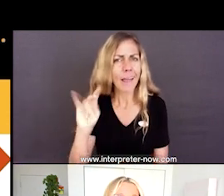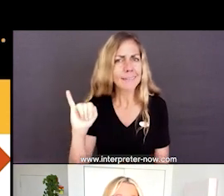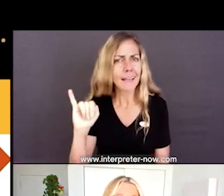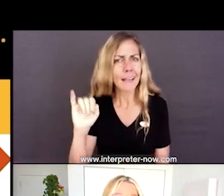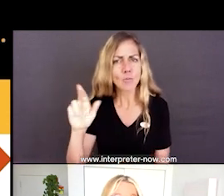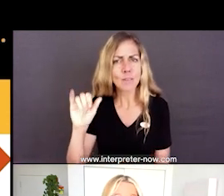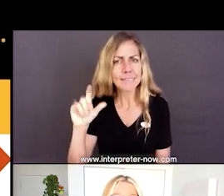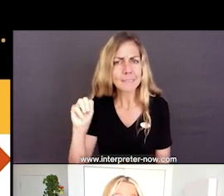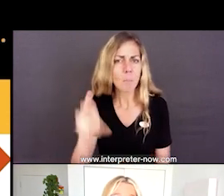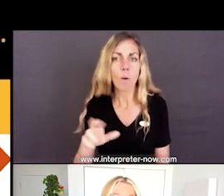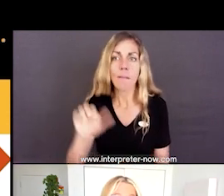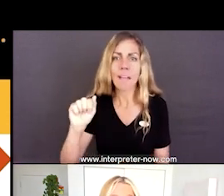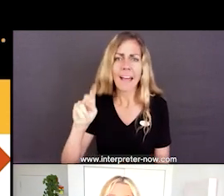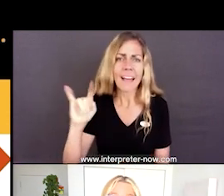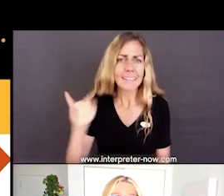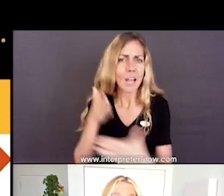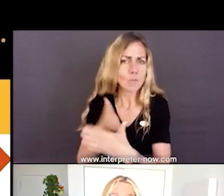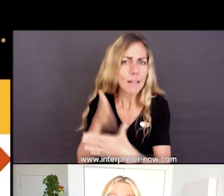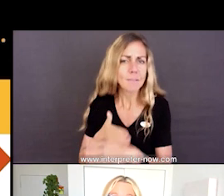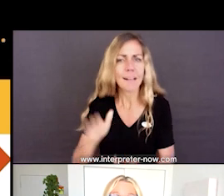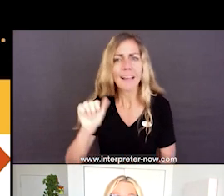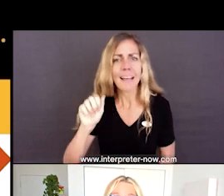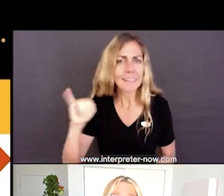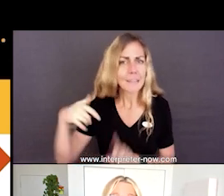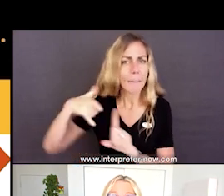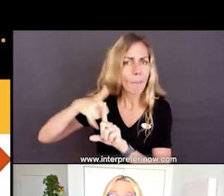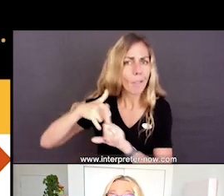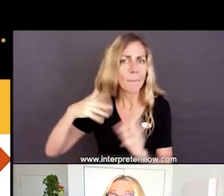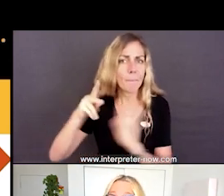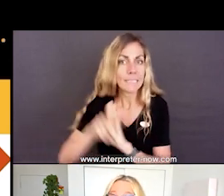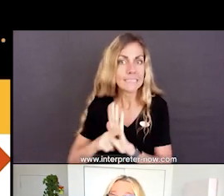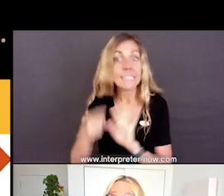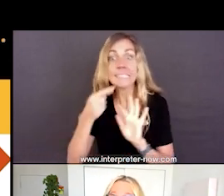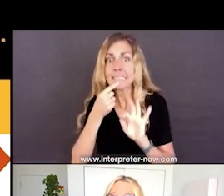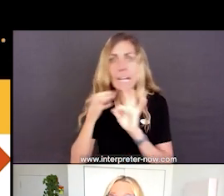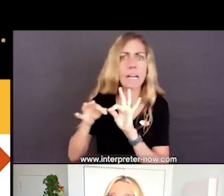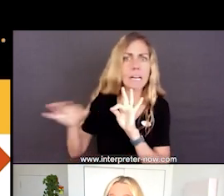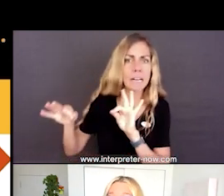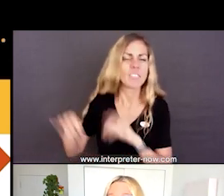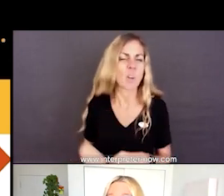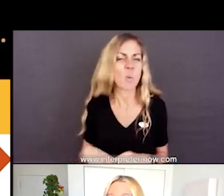Or that's against our anti-racism, anti-harassment, or anti-bullying policy, which states this."